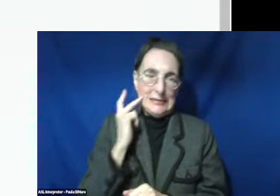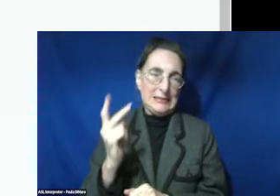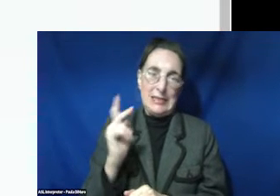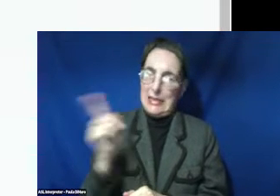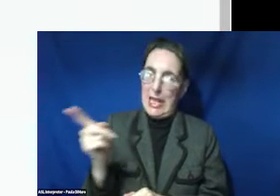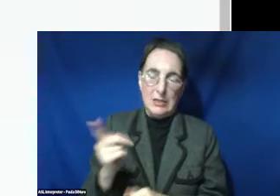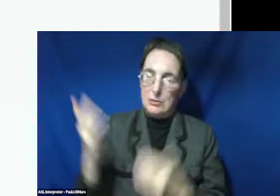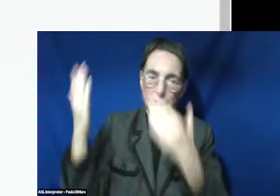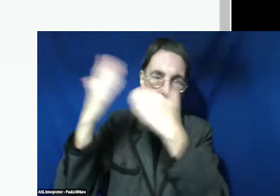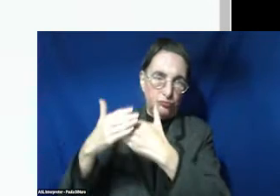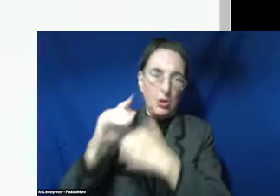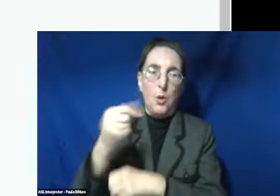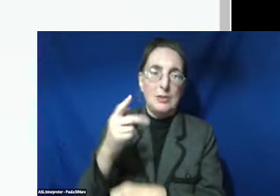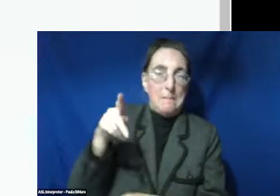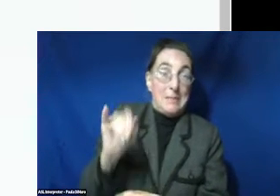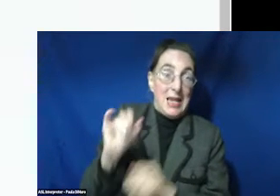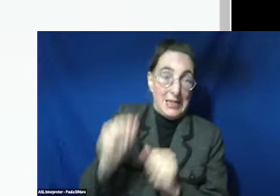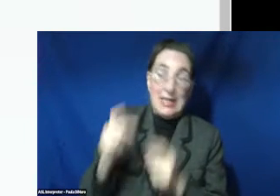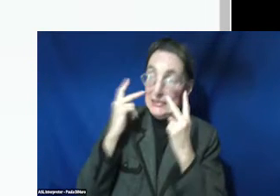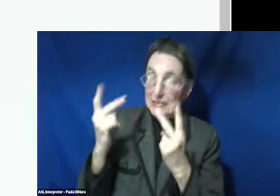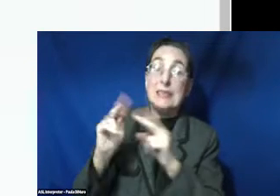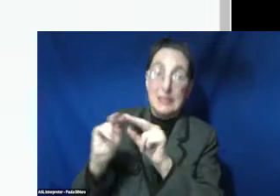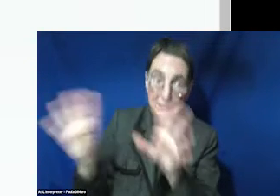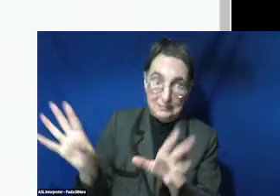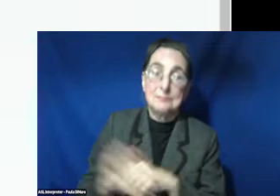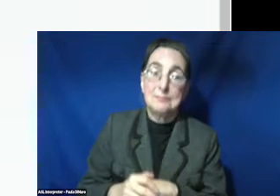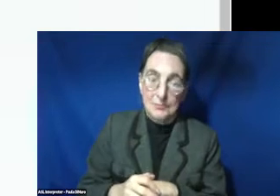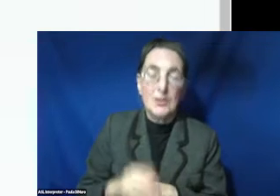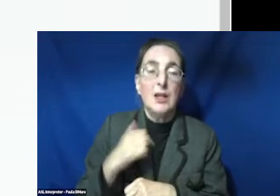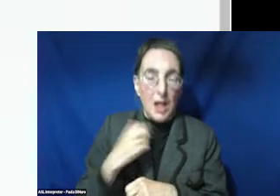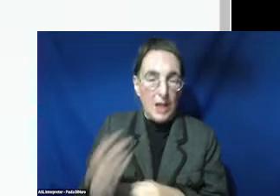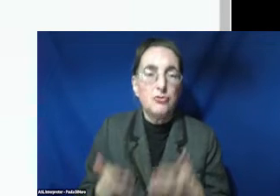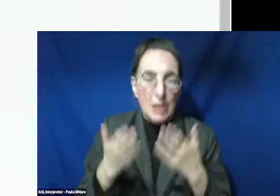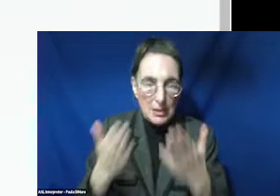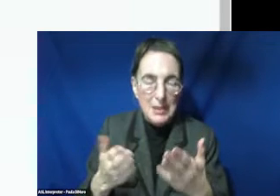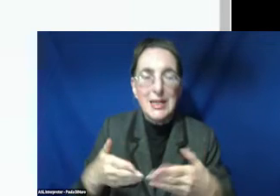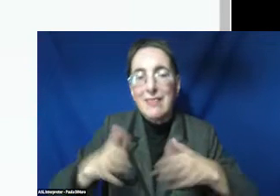And this is where I just recommend allow edit access to your staff.